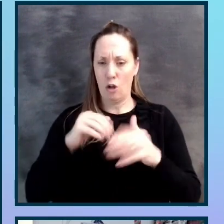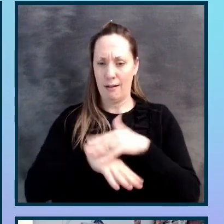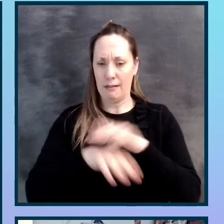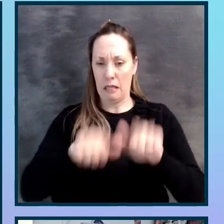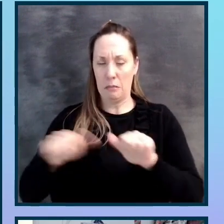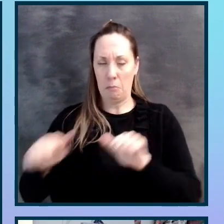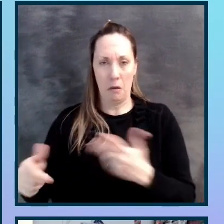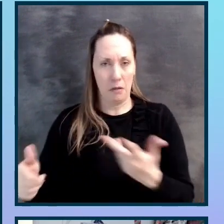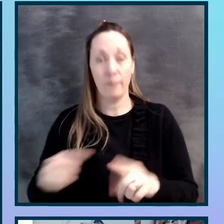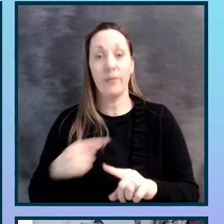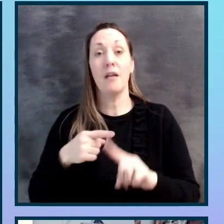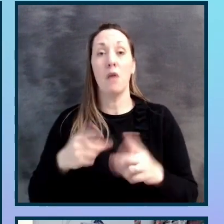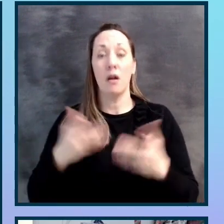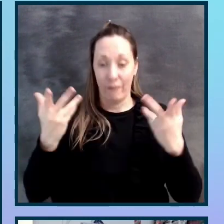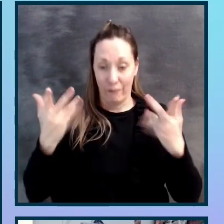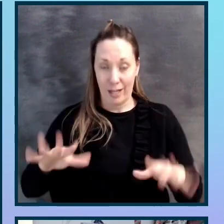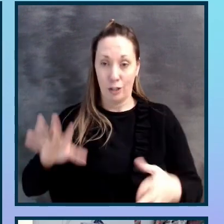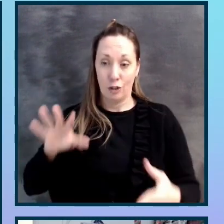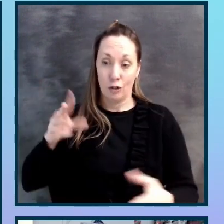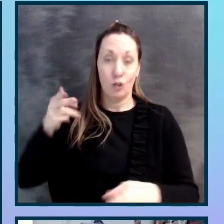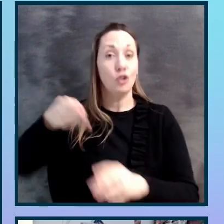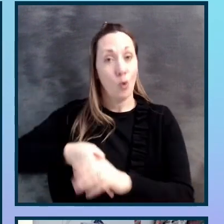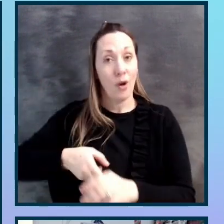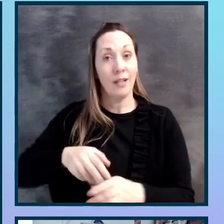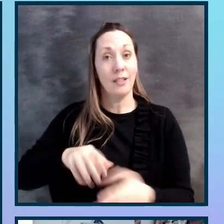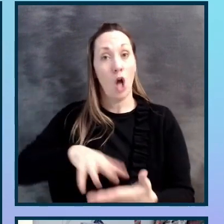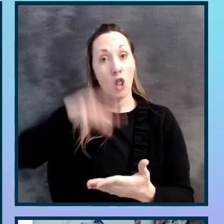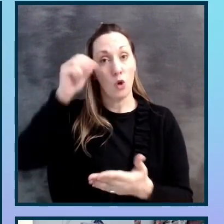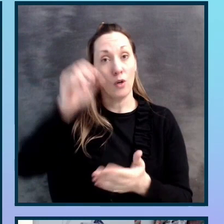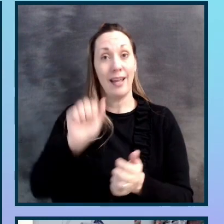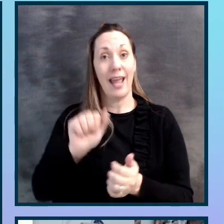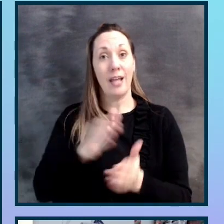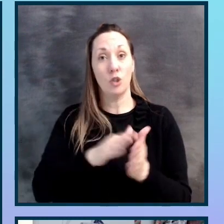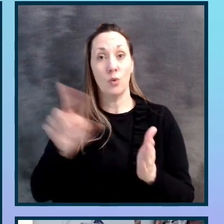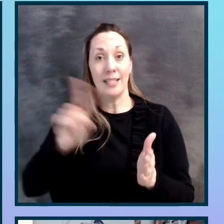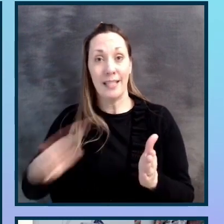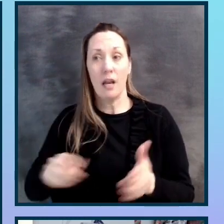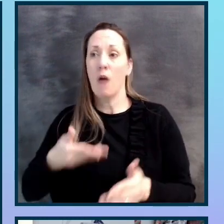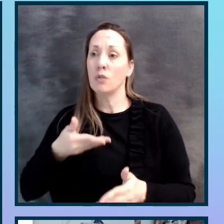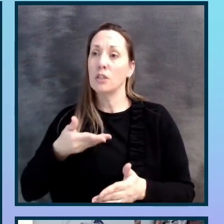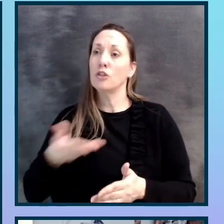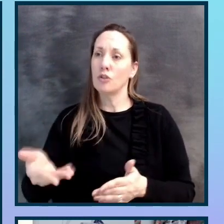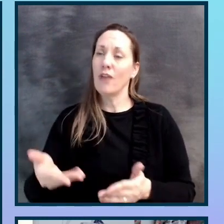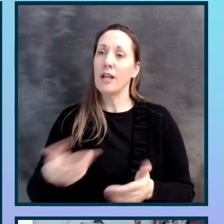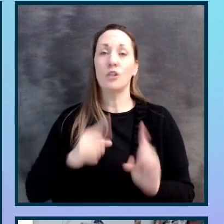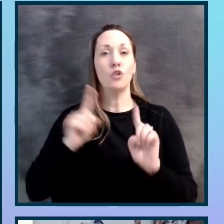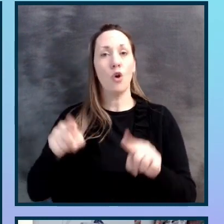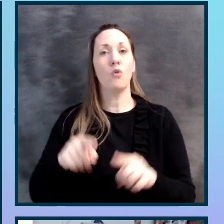Shortly after joining Learning A-Z, I was invited to attend Accessibility team meetings. And in those meetings,